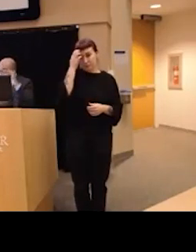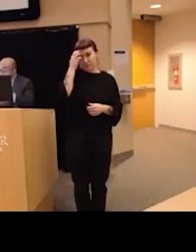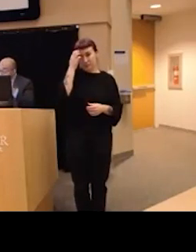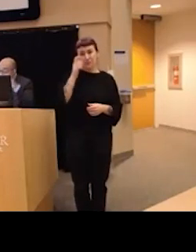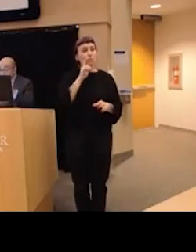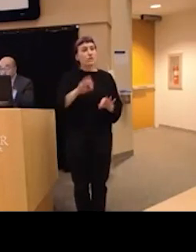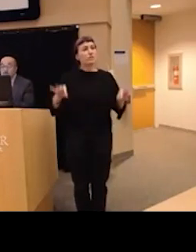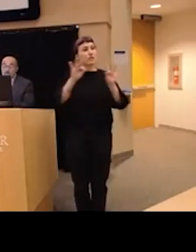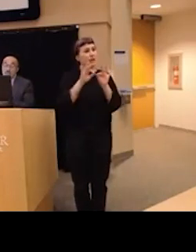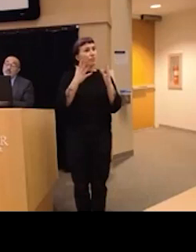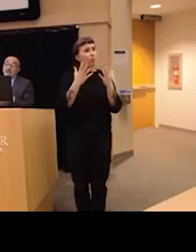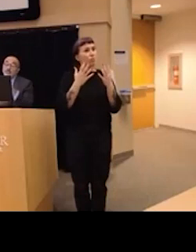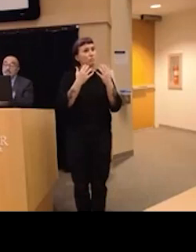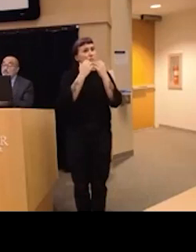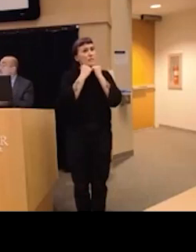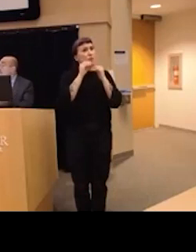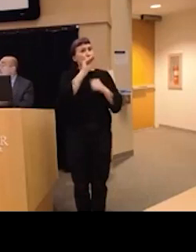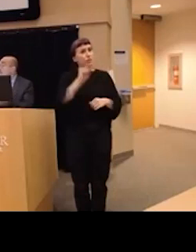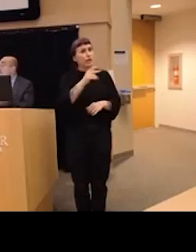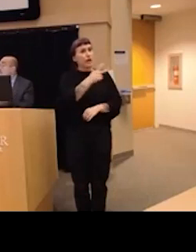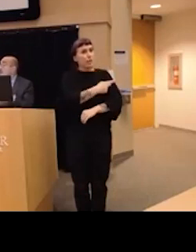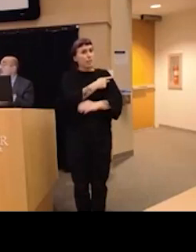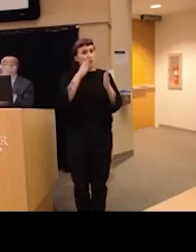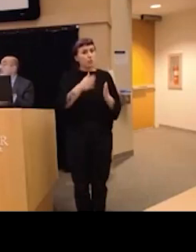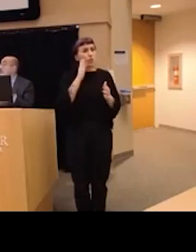meaningful percentage of patients where you take a multimodal approach you can really do